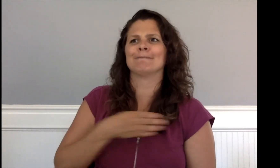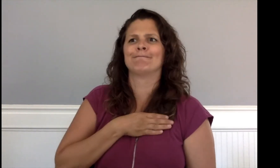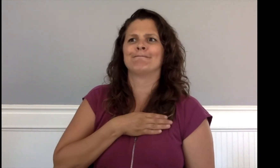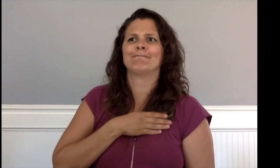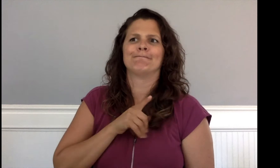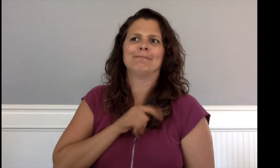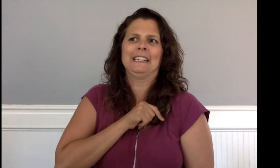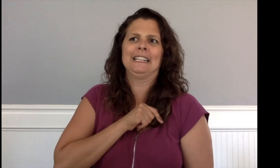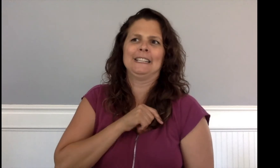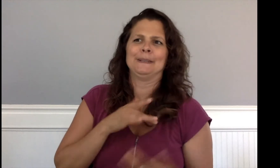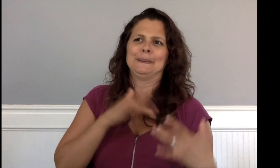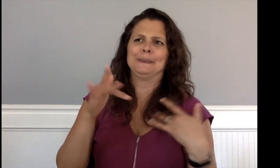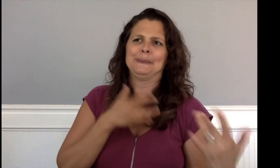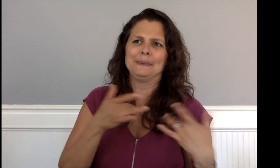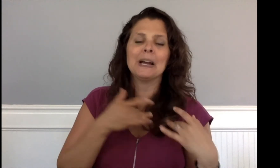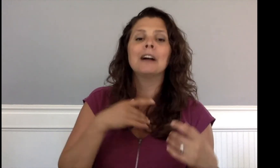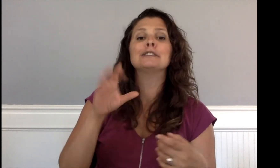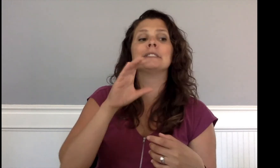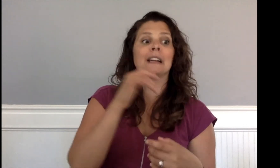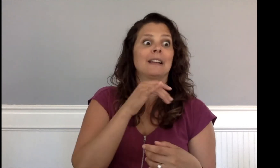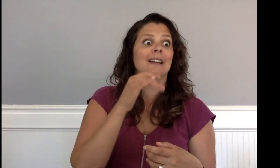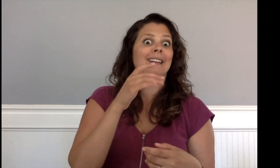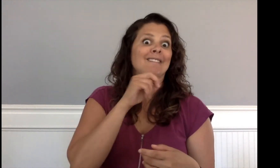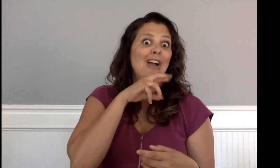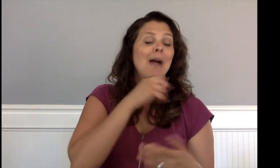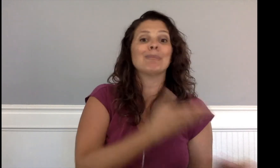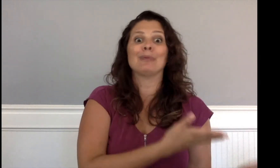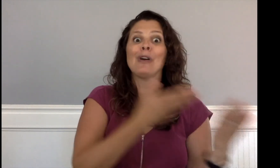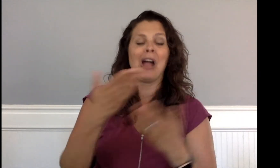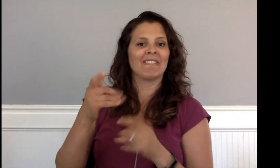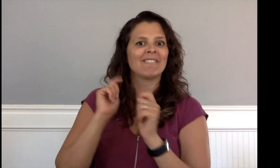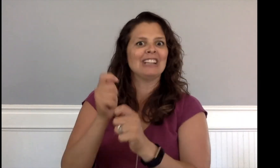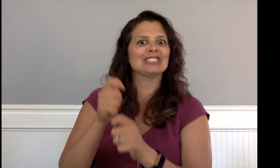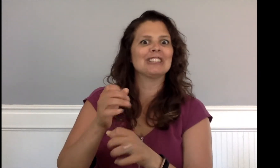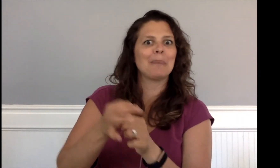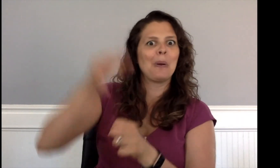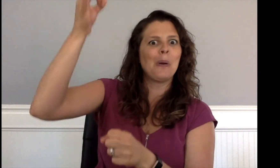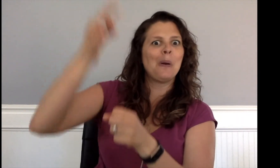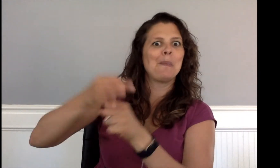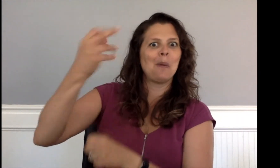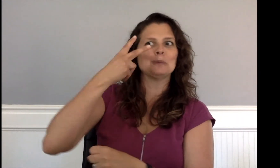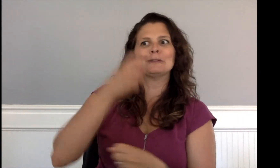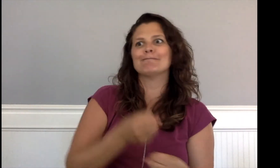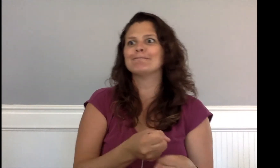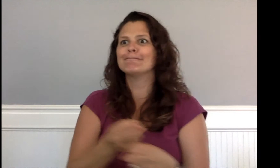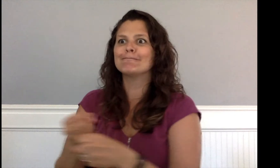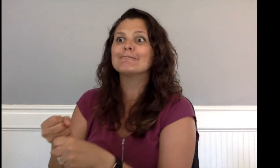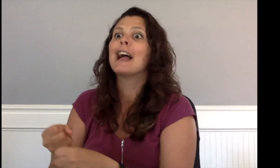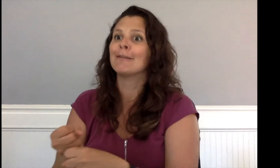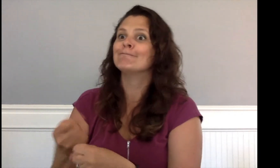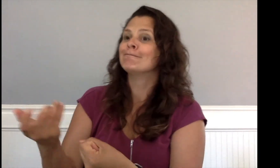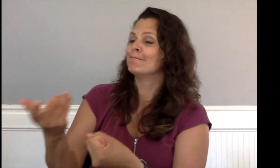her T-shirt. She handed Charlie two fishing poles and